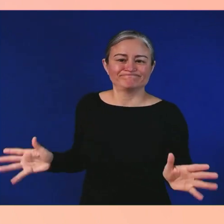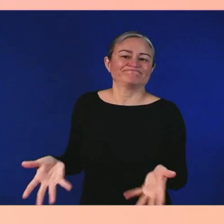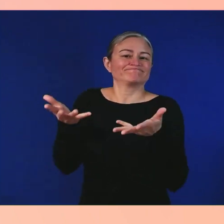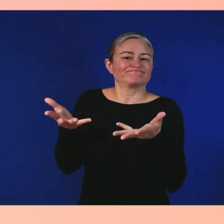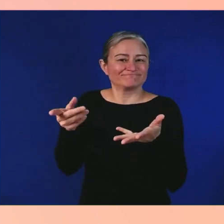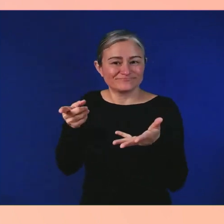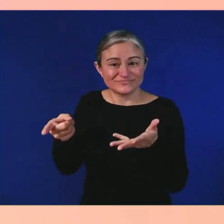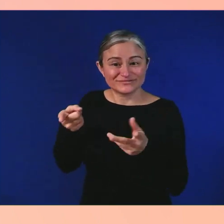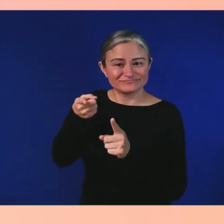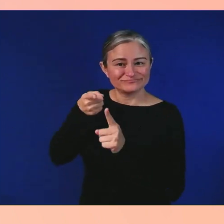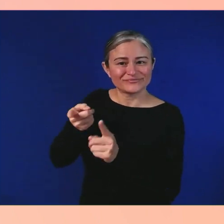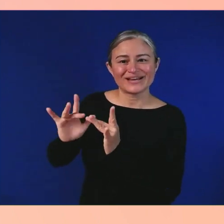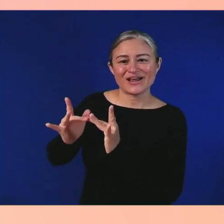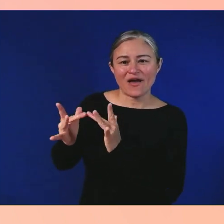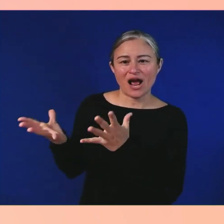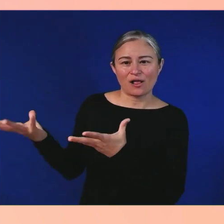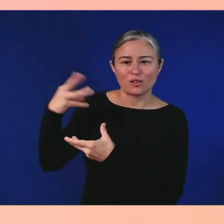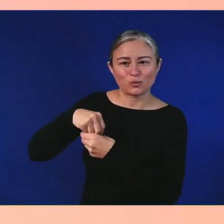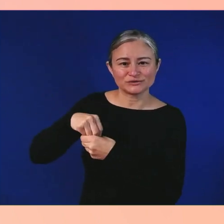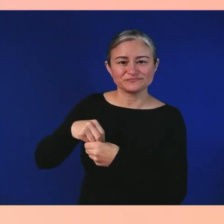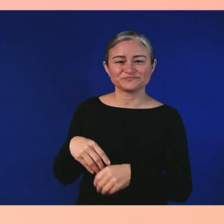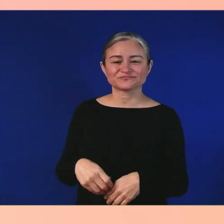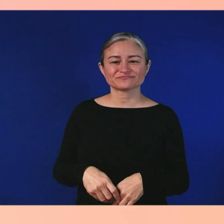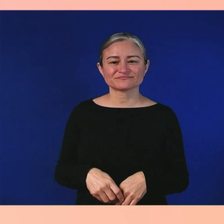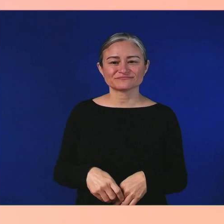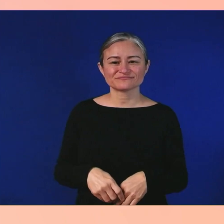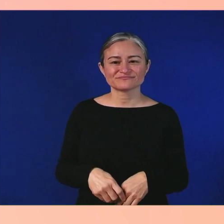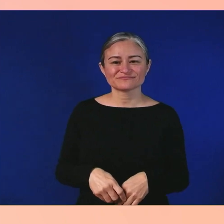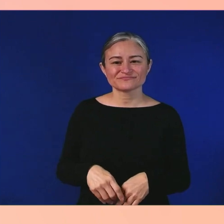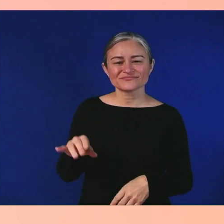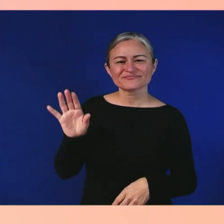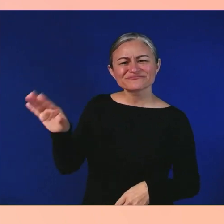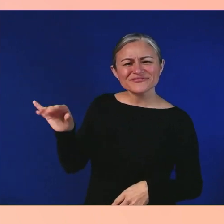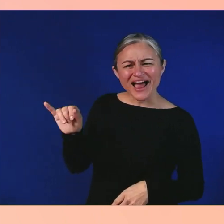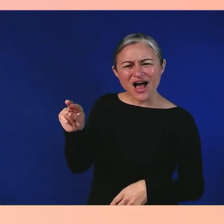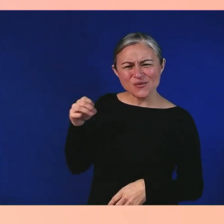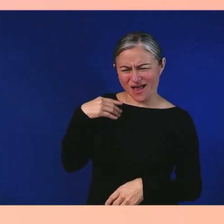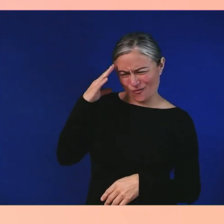know you have a big vision and I saw some of that in action when I saw the power of technology in the school,